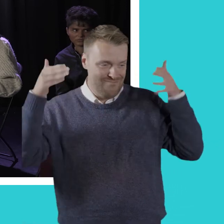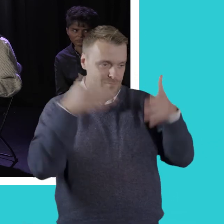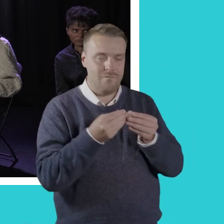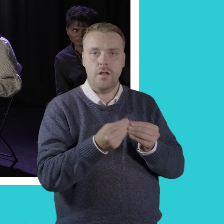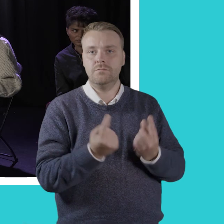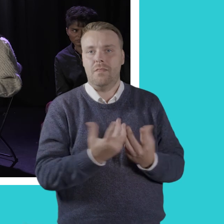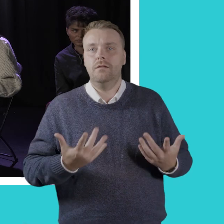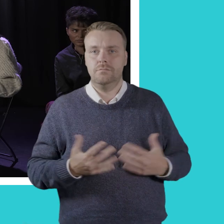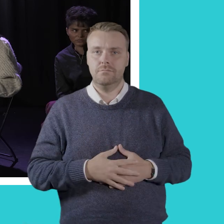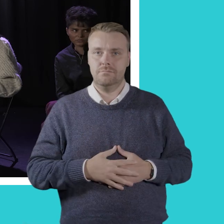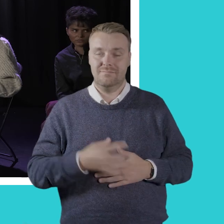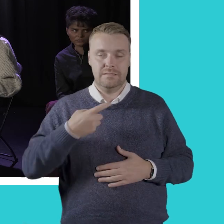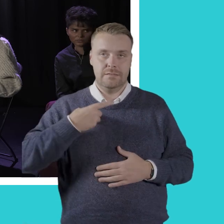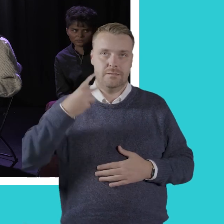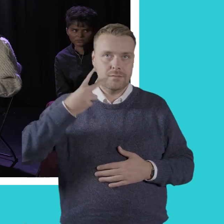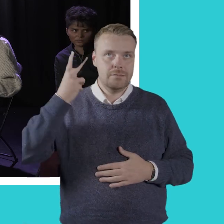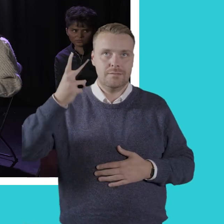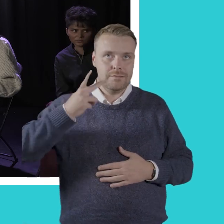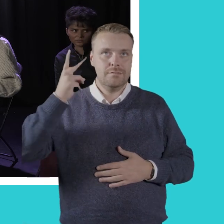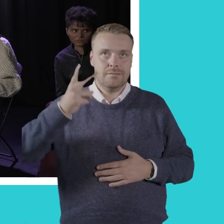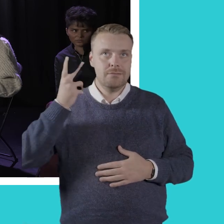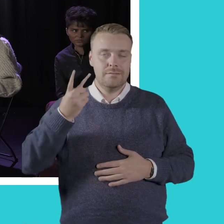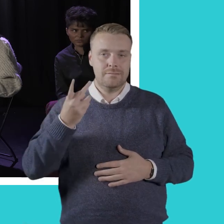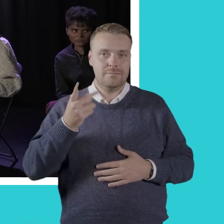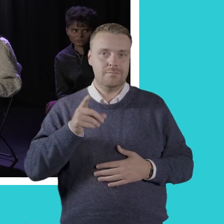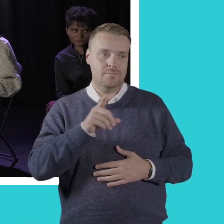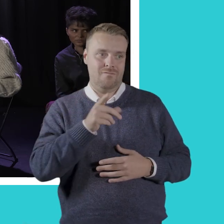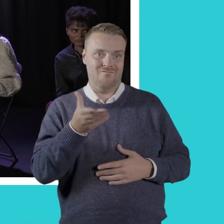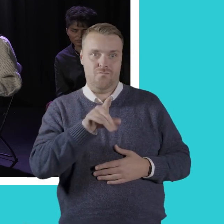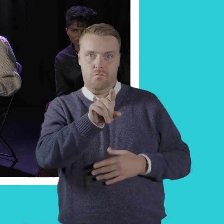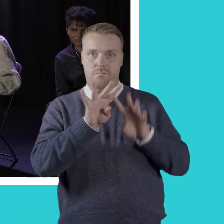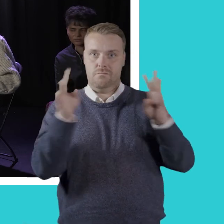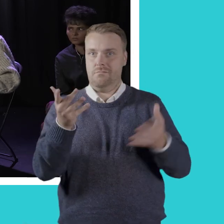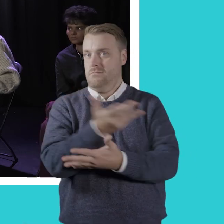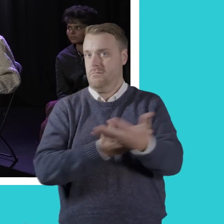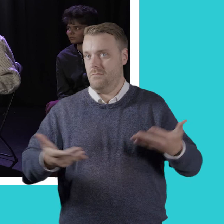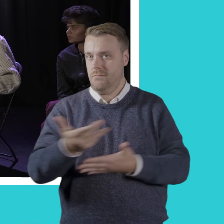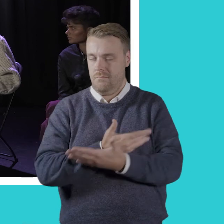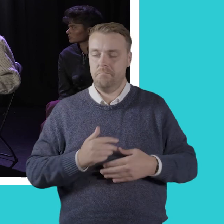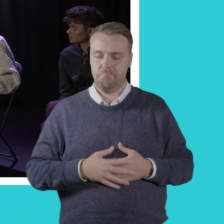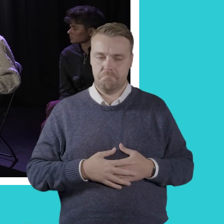something that I kept thinking about like yeah with everything that's been discussed today. Thank you. I think that's a really powerful analogy.